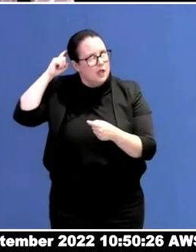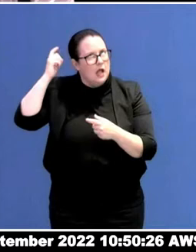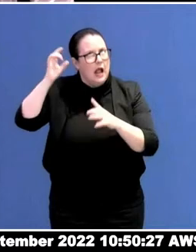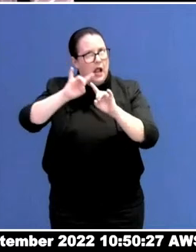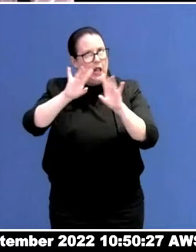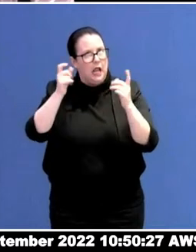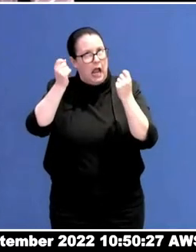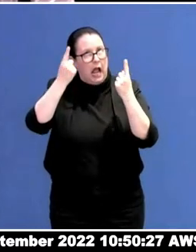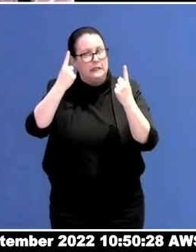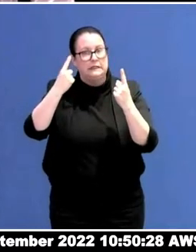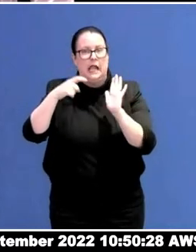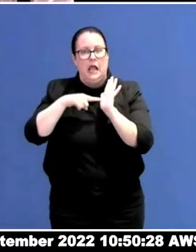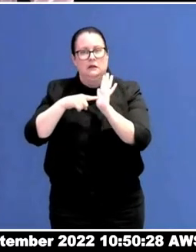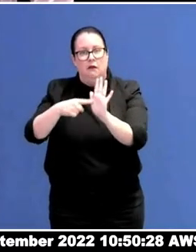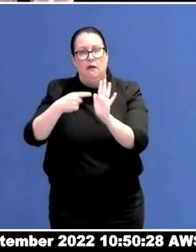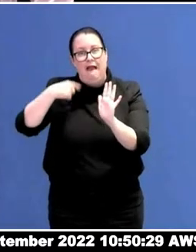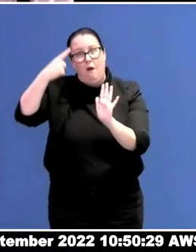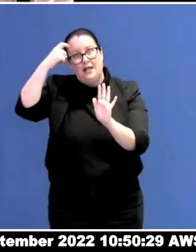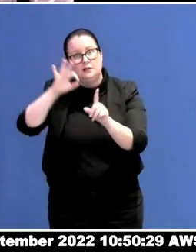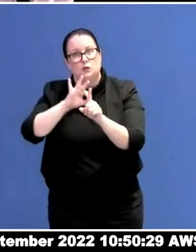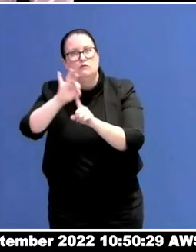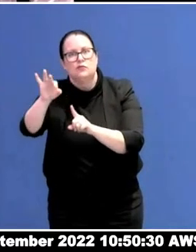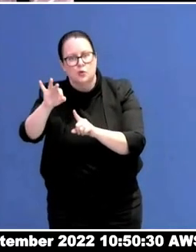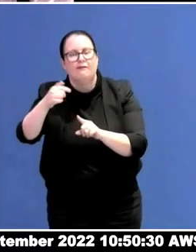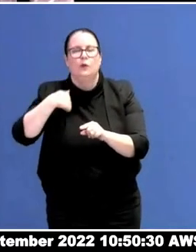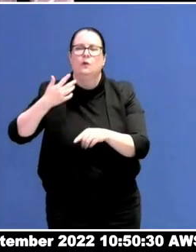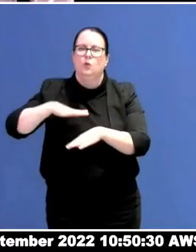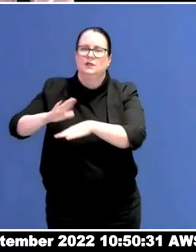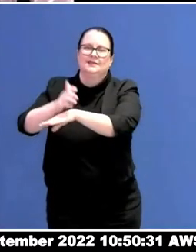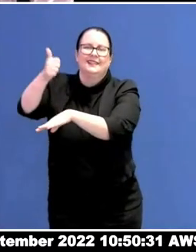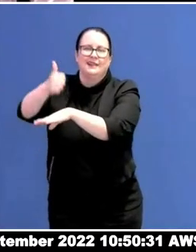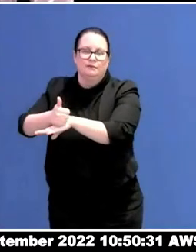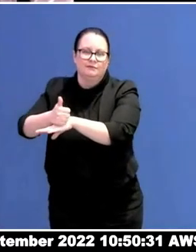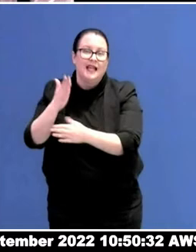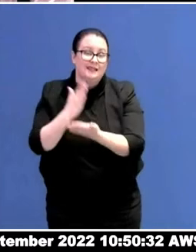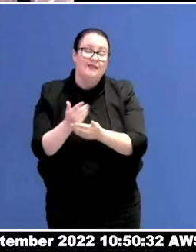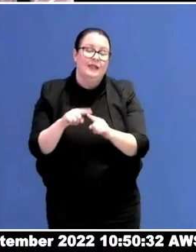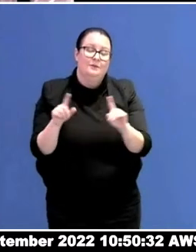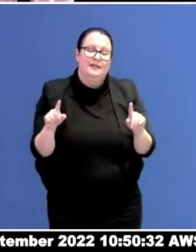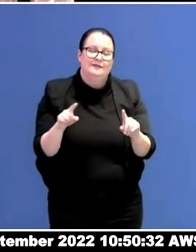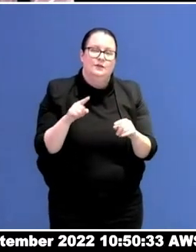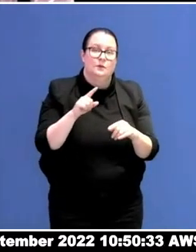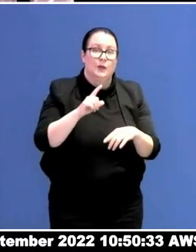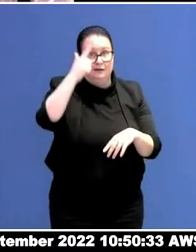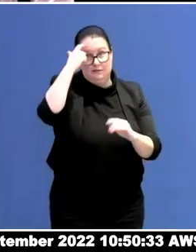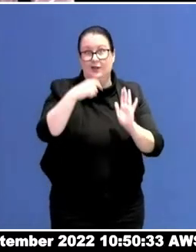implemented and there is a big difference between recommending things and actually putting them into practice.